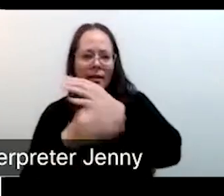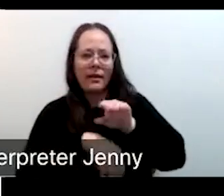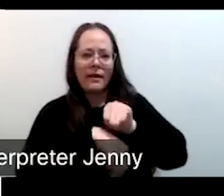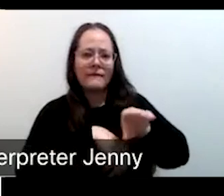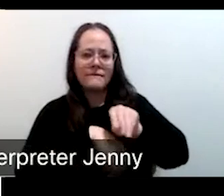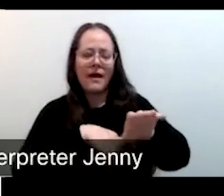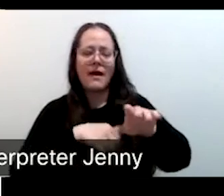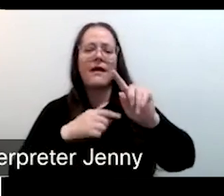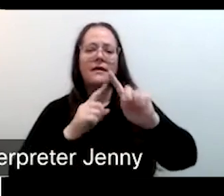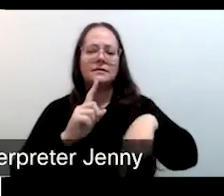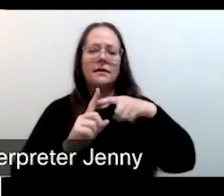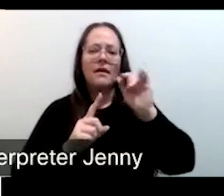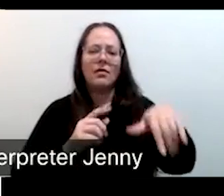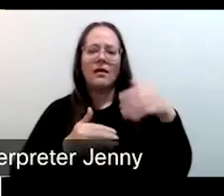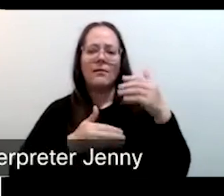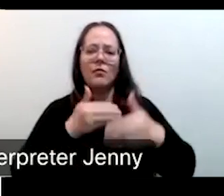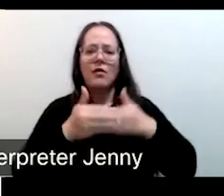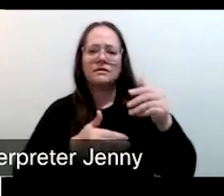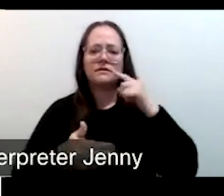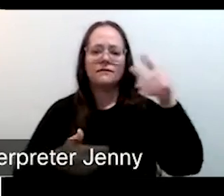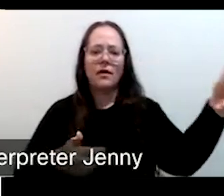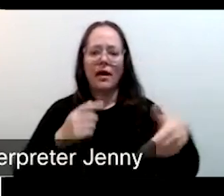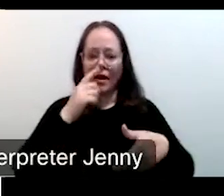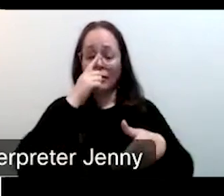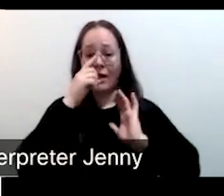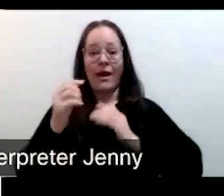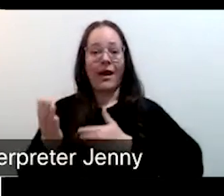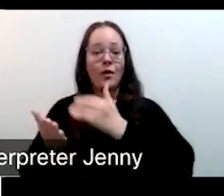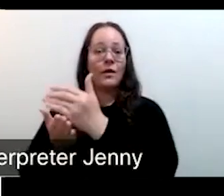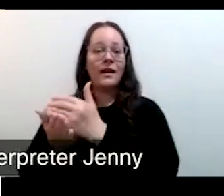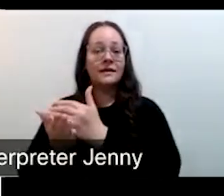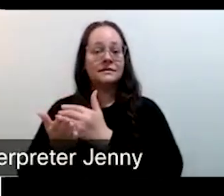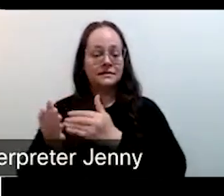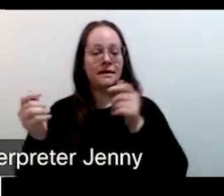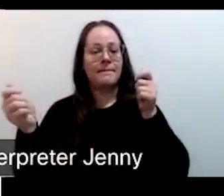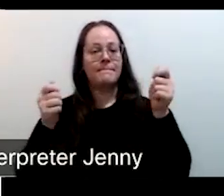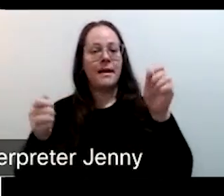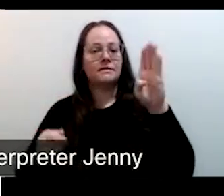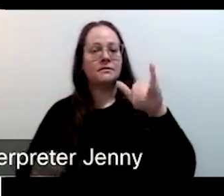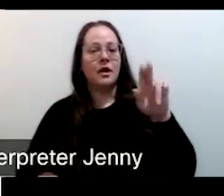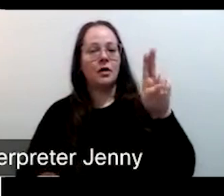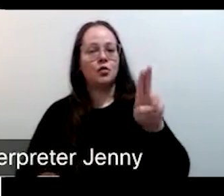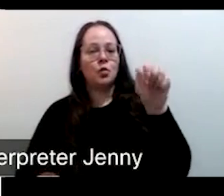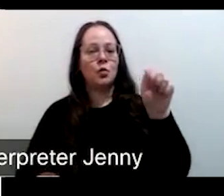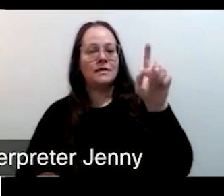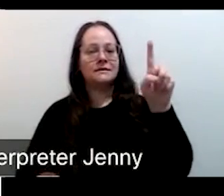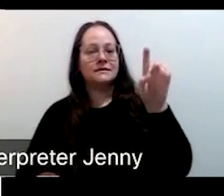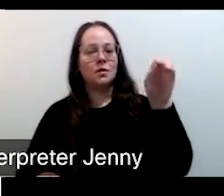The yearly creation of the WRP talent list is managed by the U.S. Department of Labor and Department of Defense.